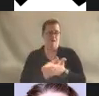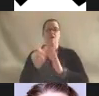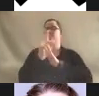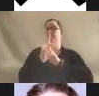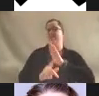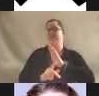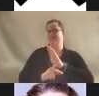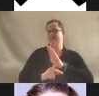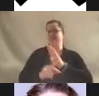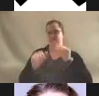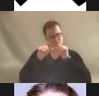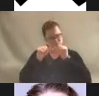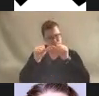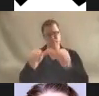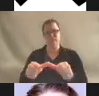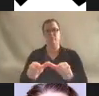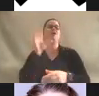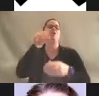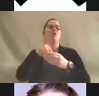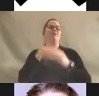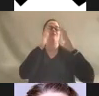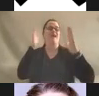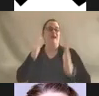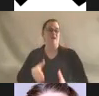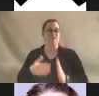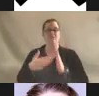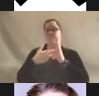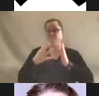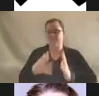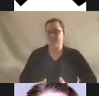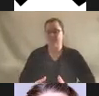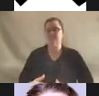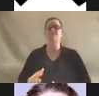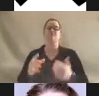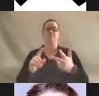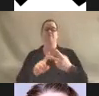within the House of Representatives and the Senate and the Governor.